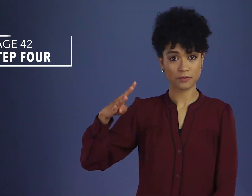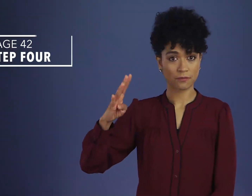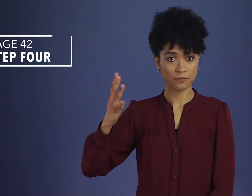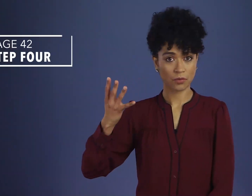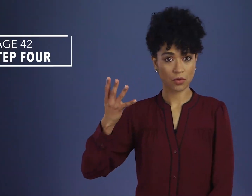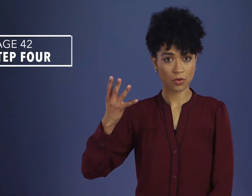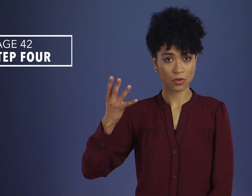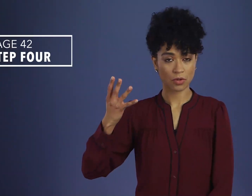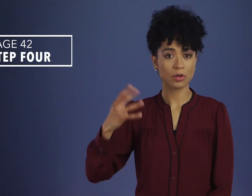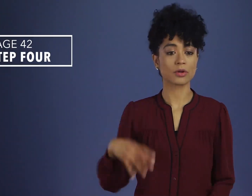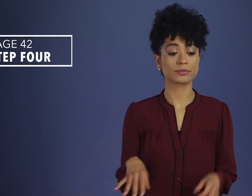Step Four